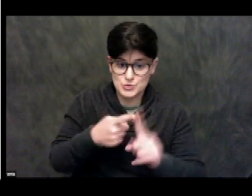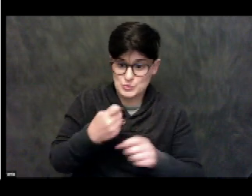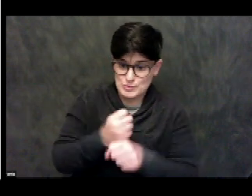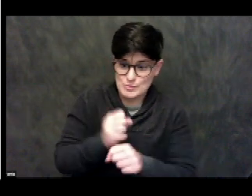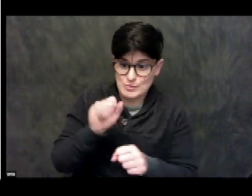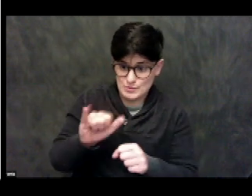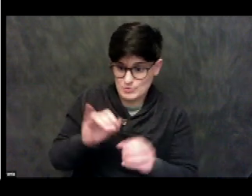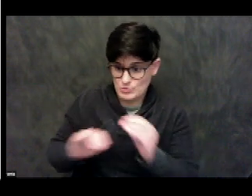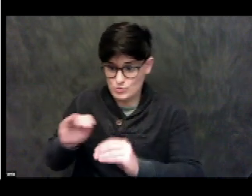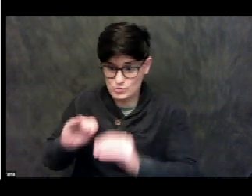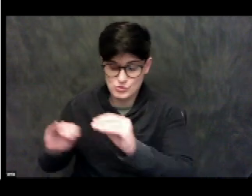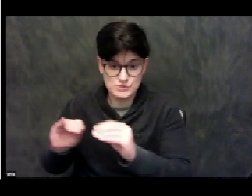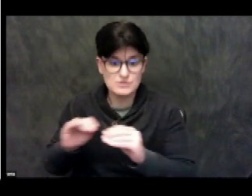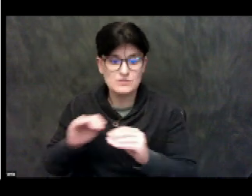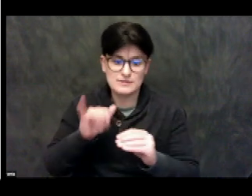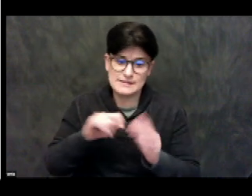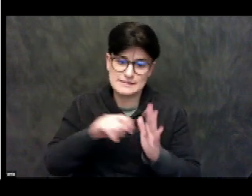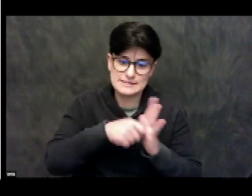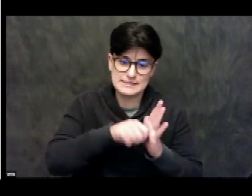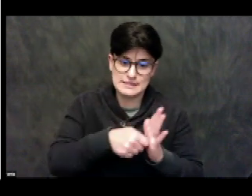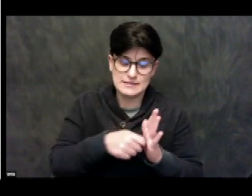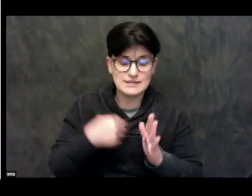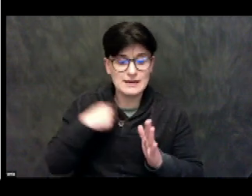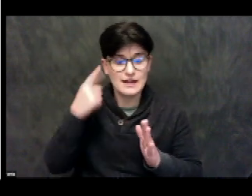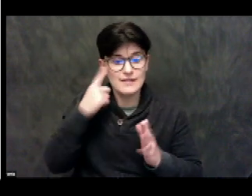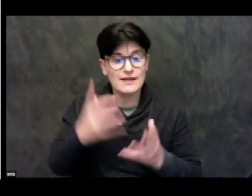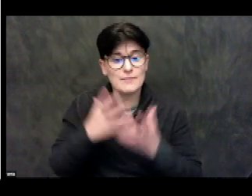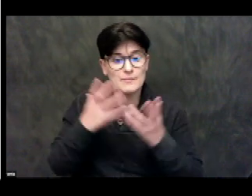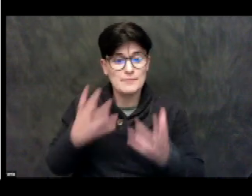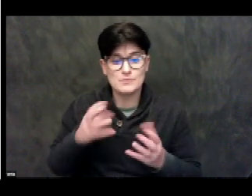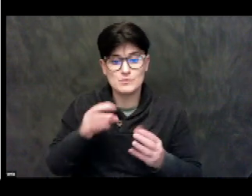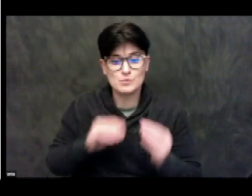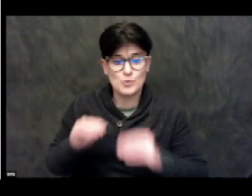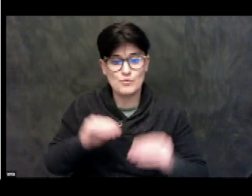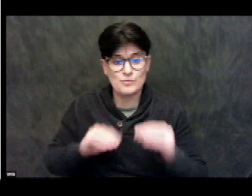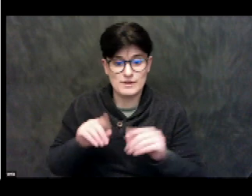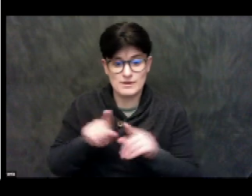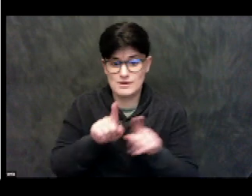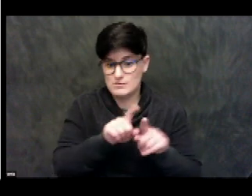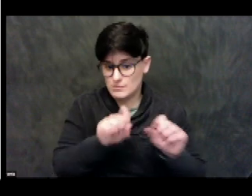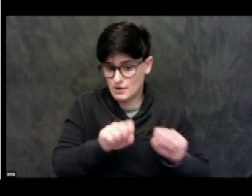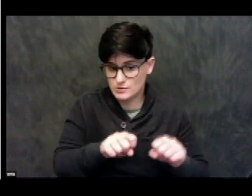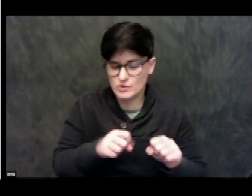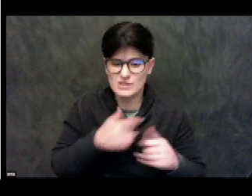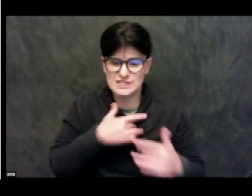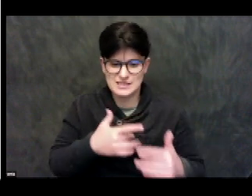I think as much movement as possible tends to help with pain control.